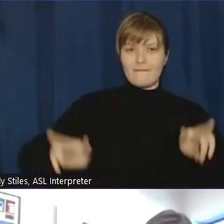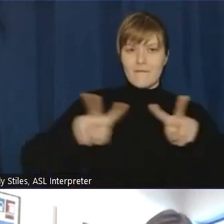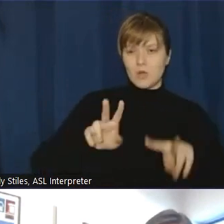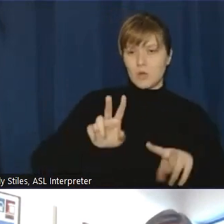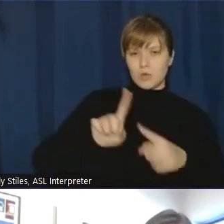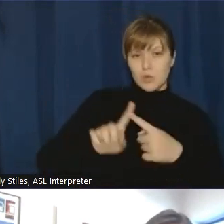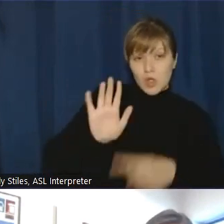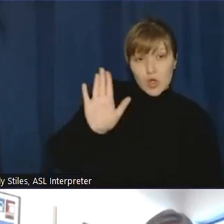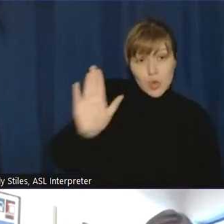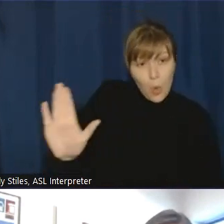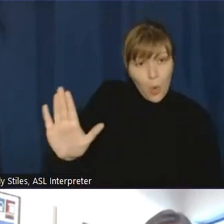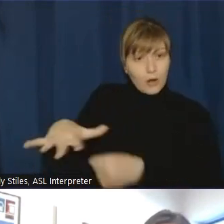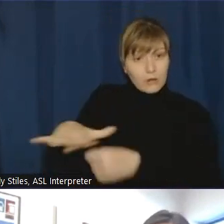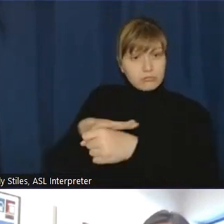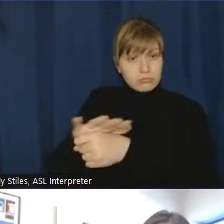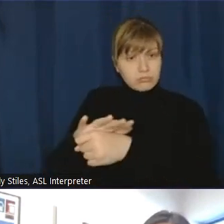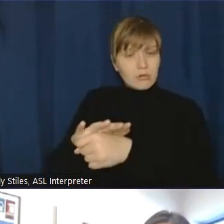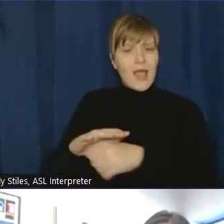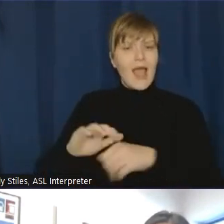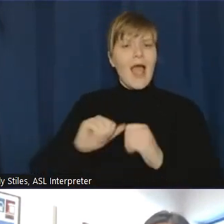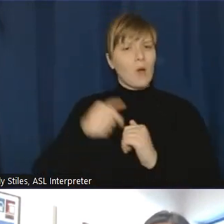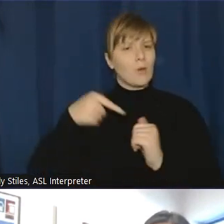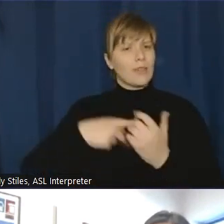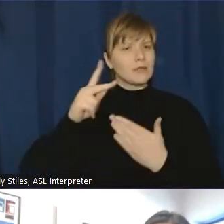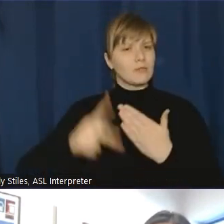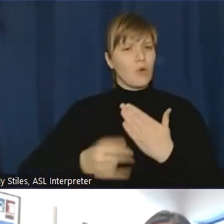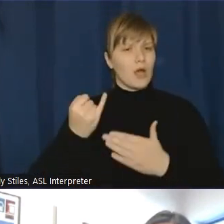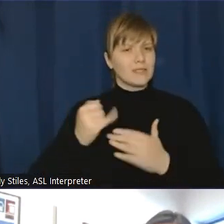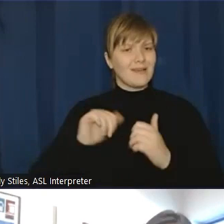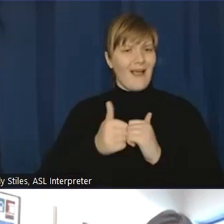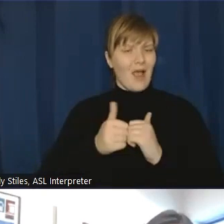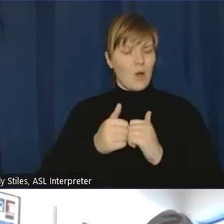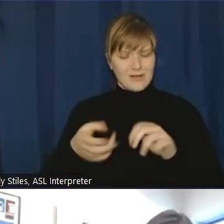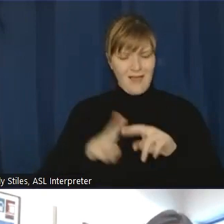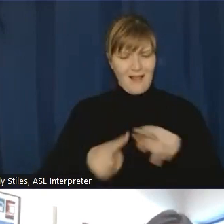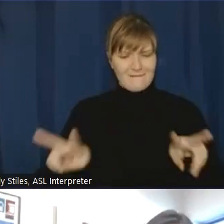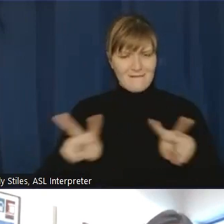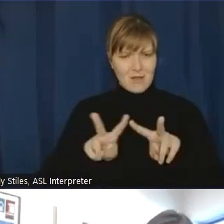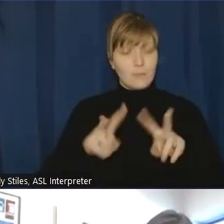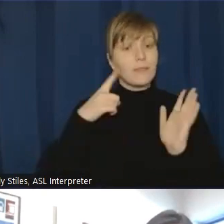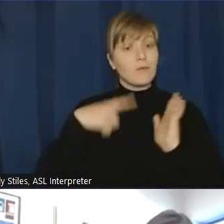How could this project add value? For example, Fort Hunter Liggett, at 80,000 troops coming